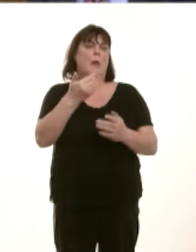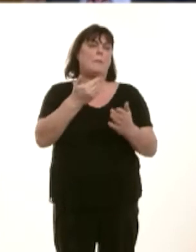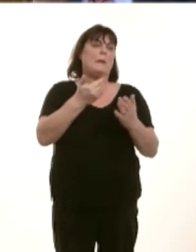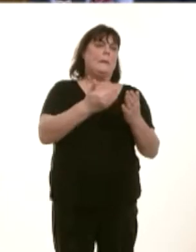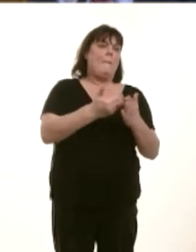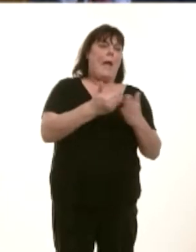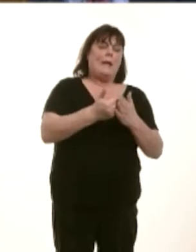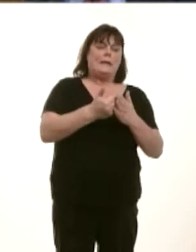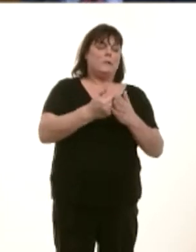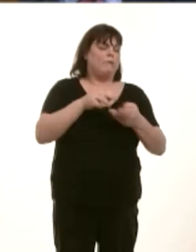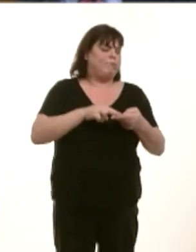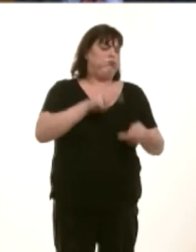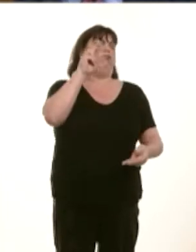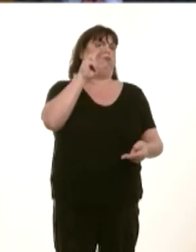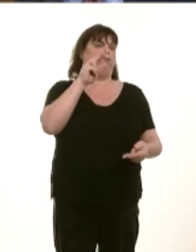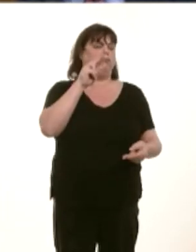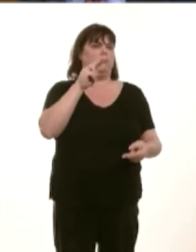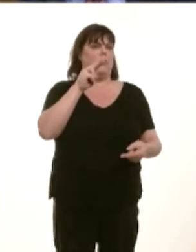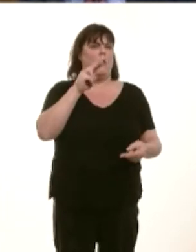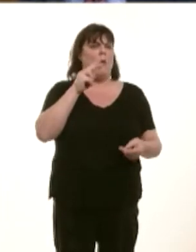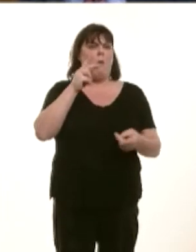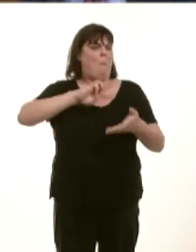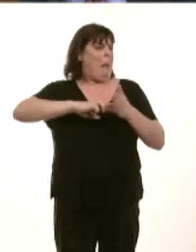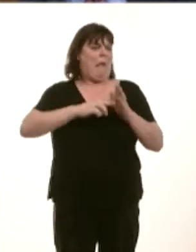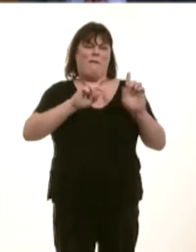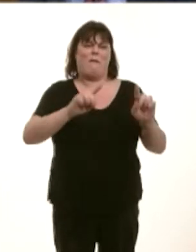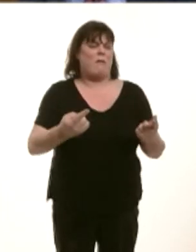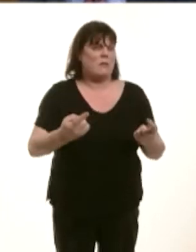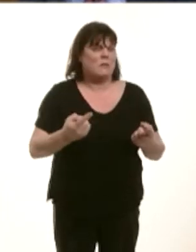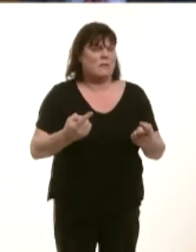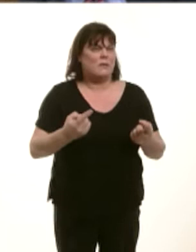exponentially compared with what is normally the case, and, of course, we would expect